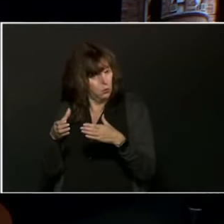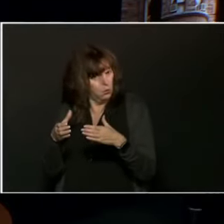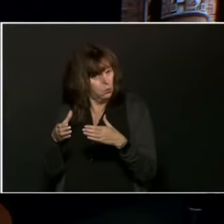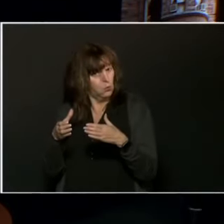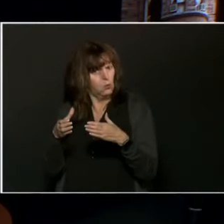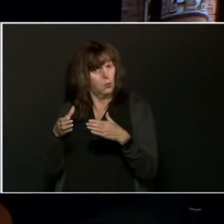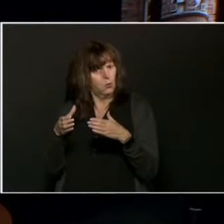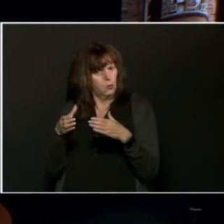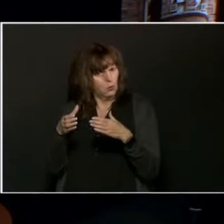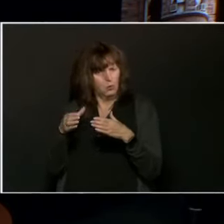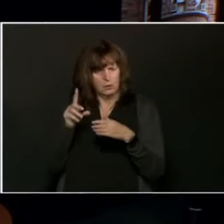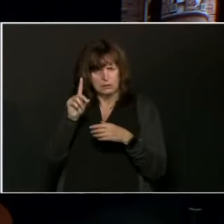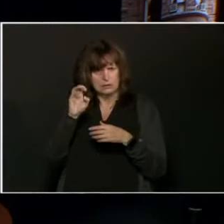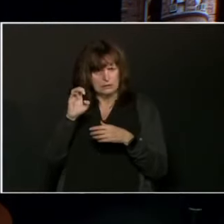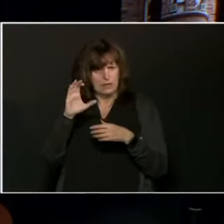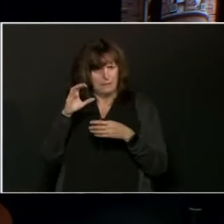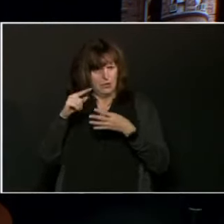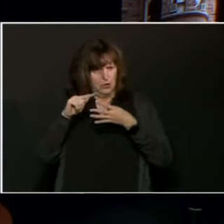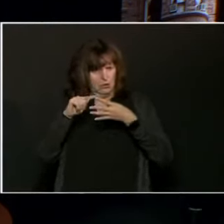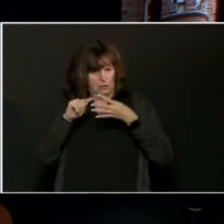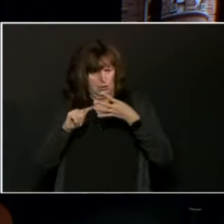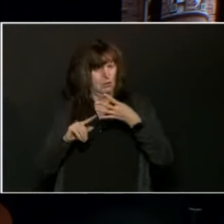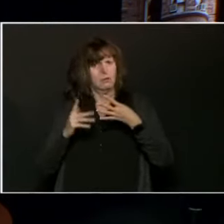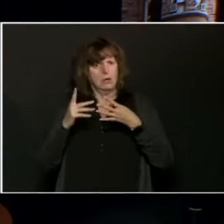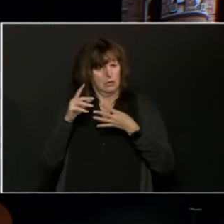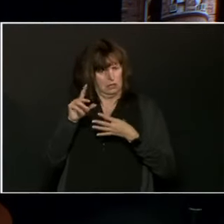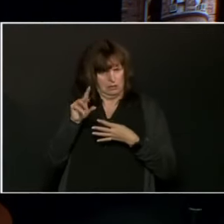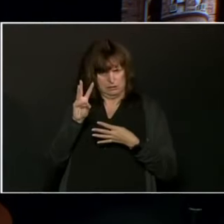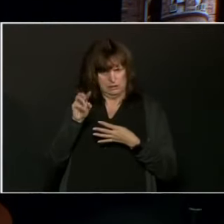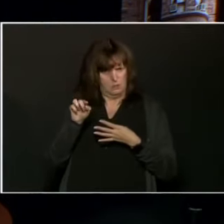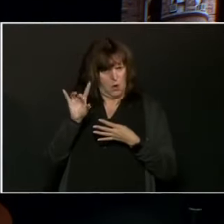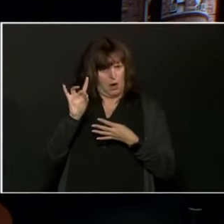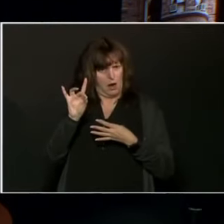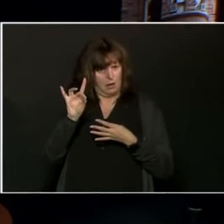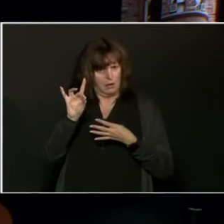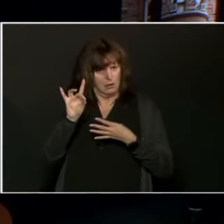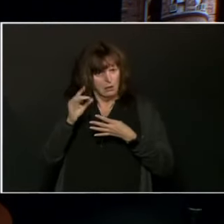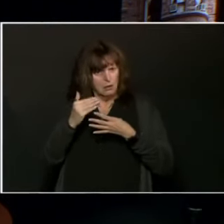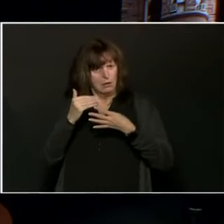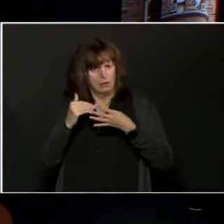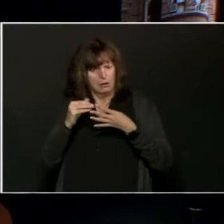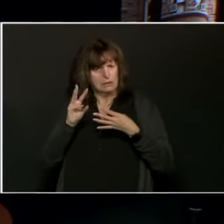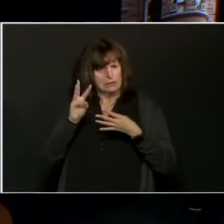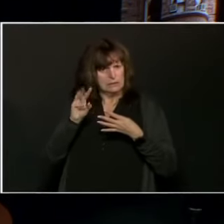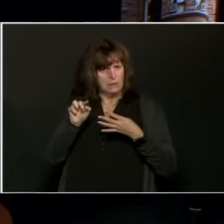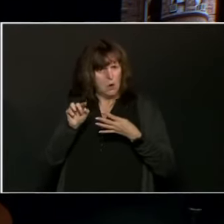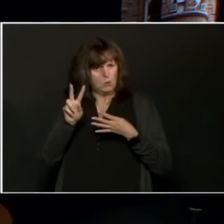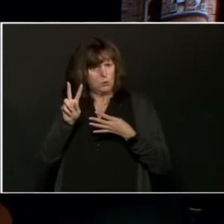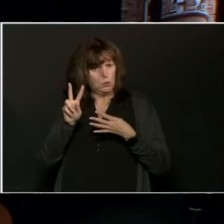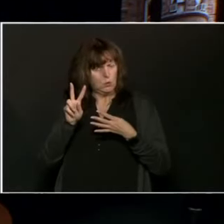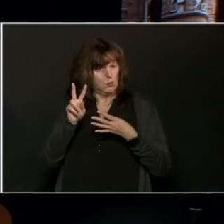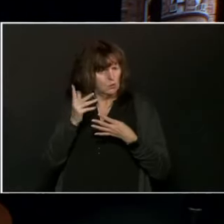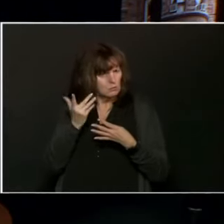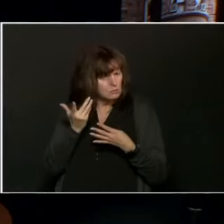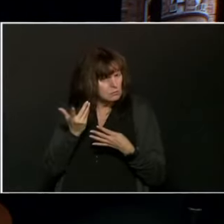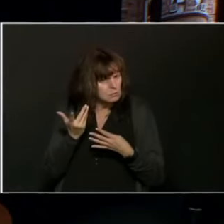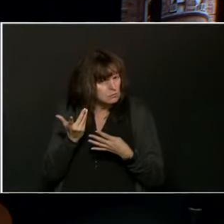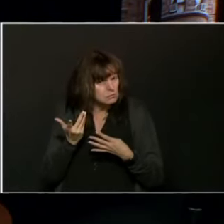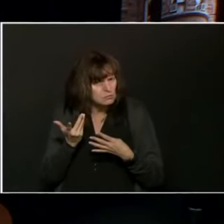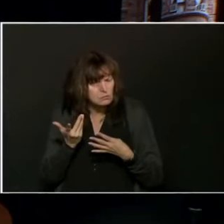THE NUMBER SEEMS TO BE QUITE